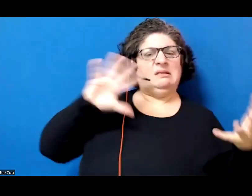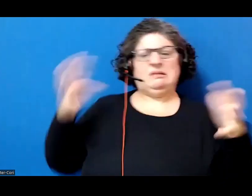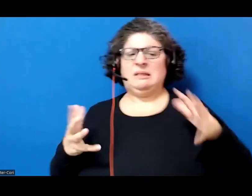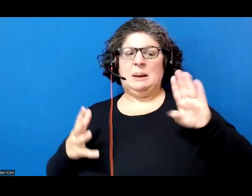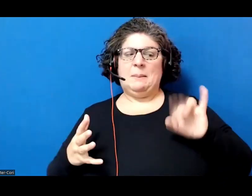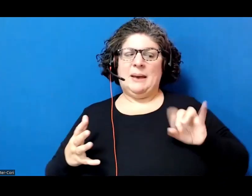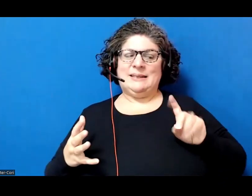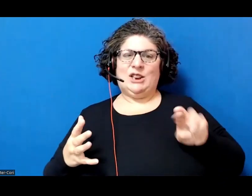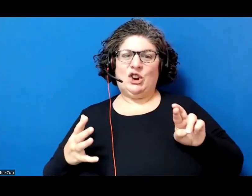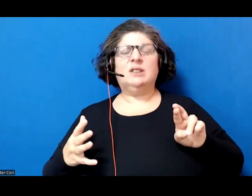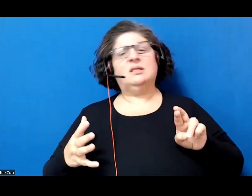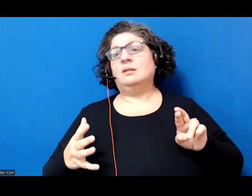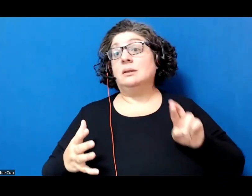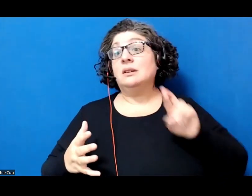He's certainly not leading.